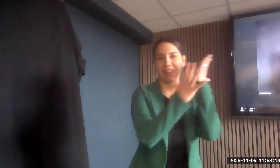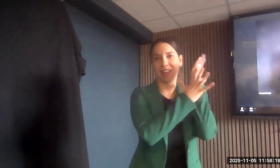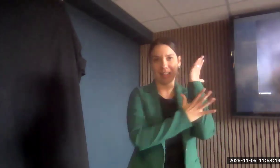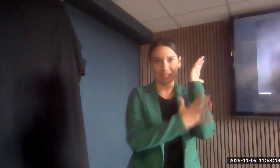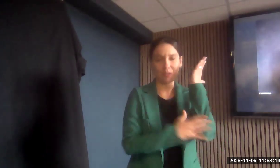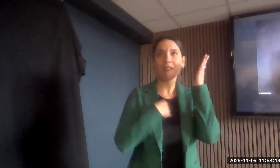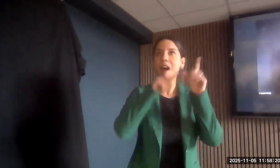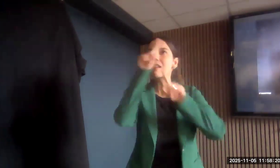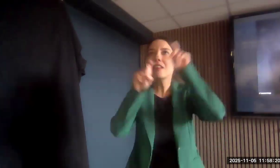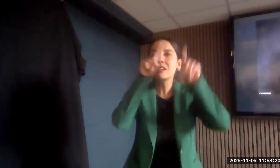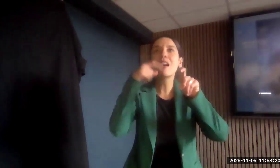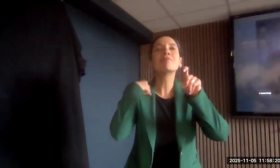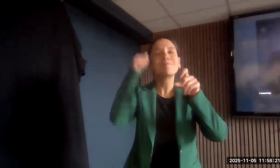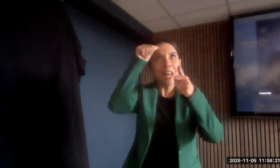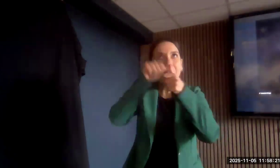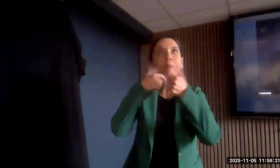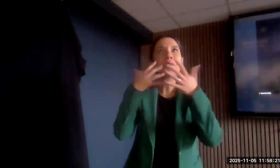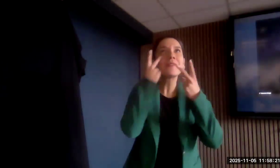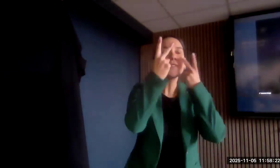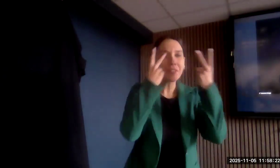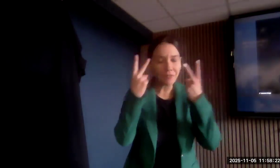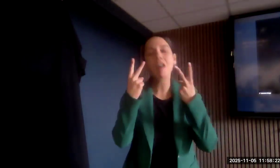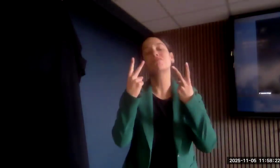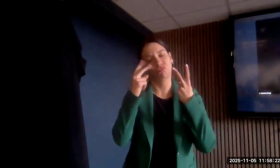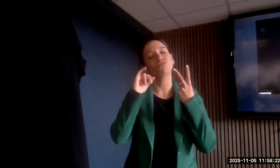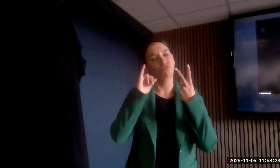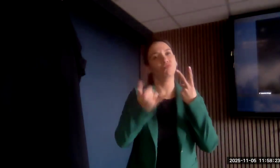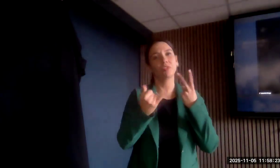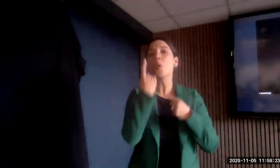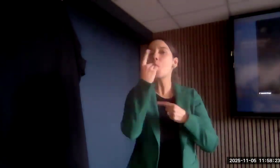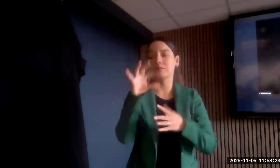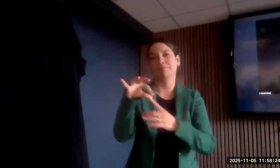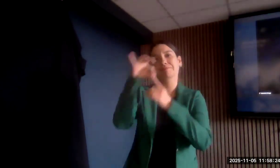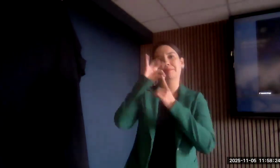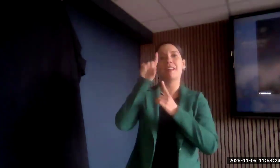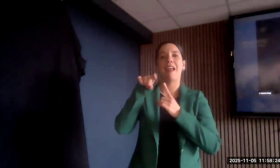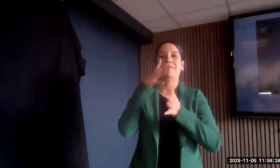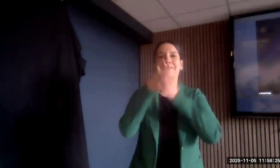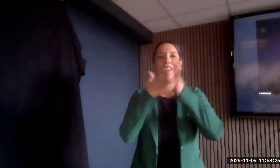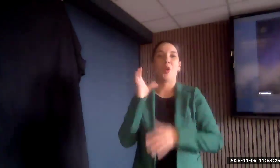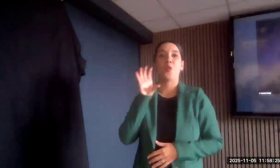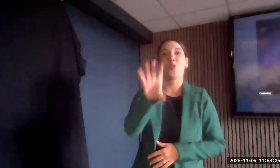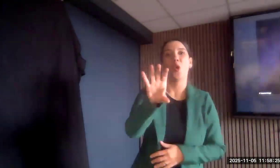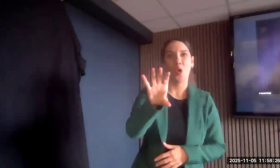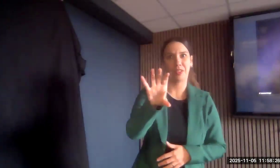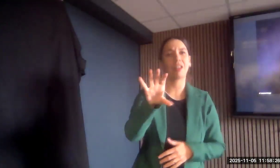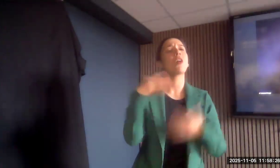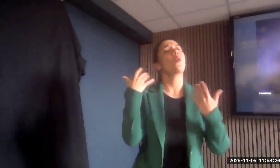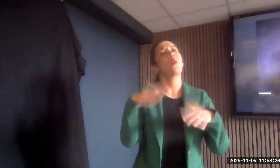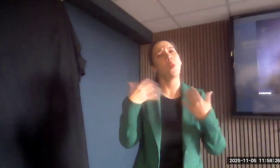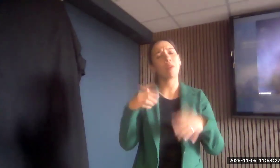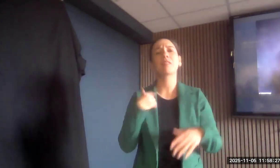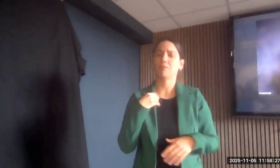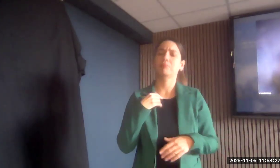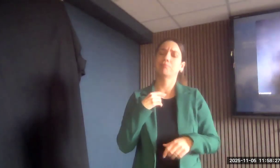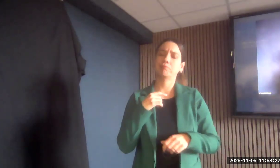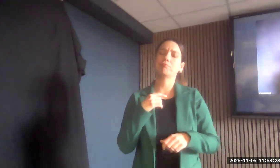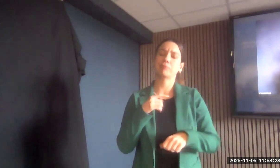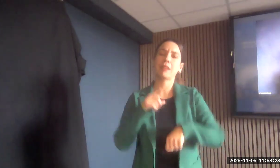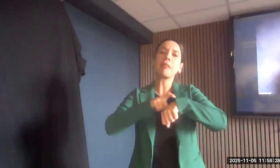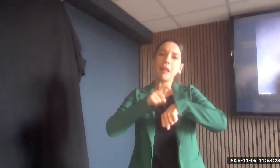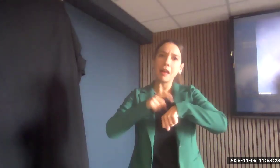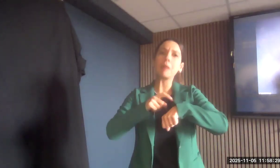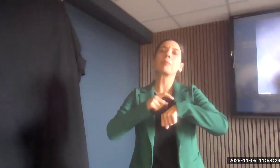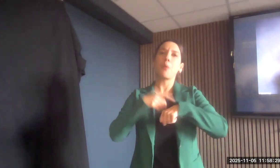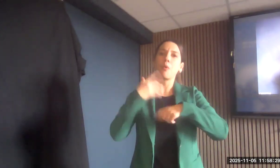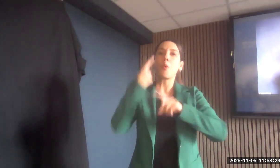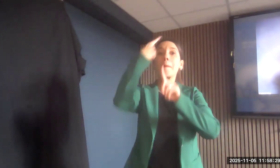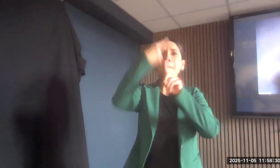Not having a dictionary for lexical items and asking people about what they remember. Yes, that is possible, so, one example was the sign that I shared earlier.